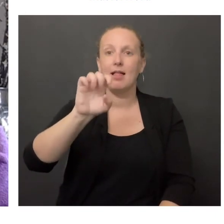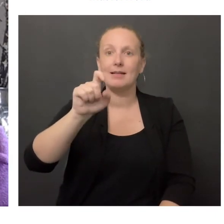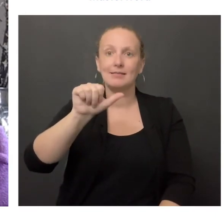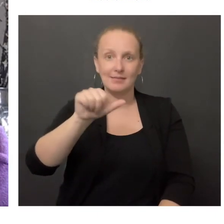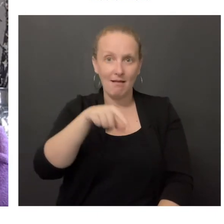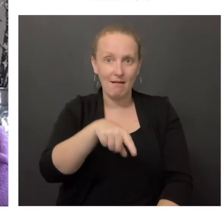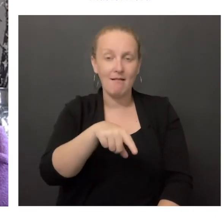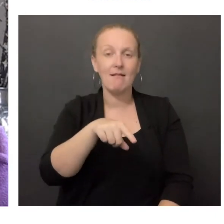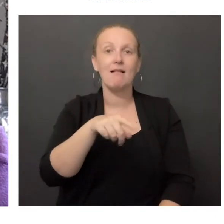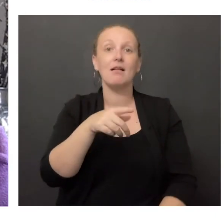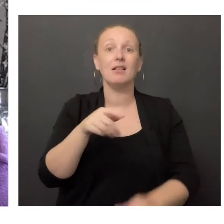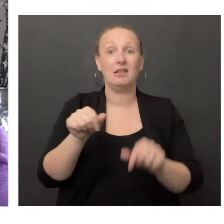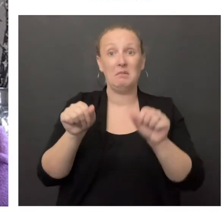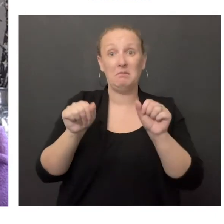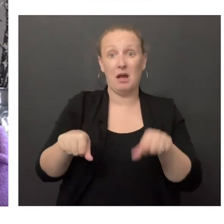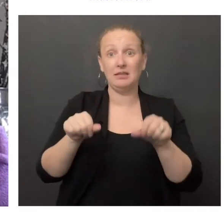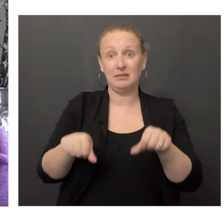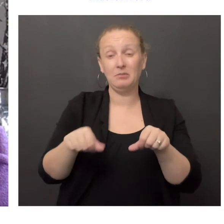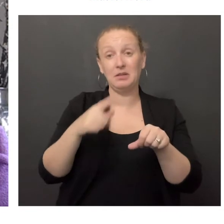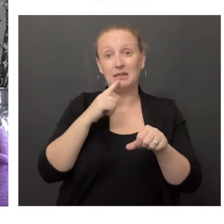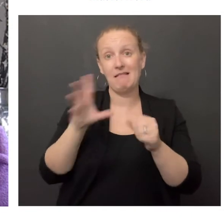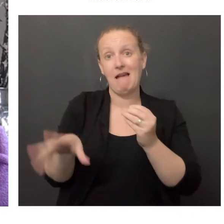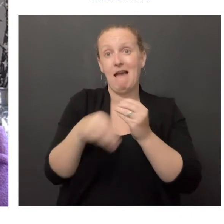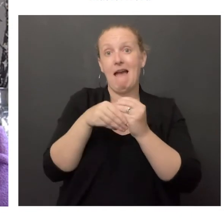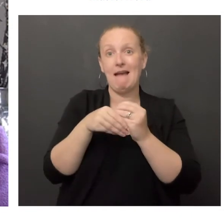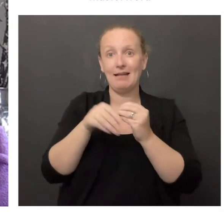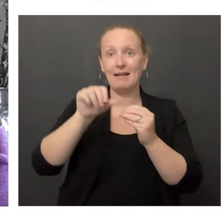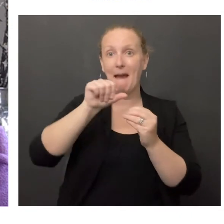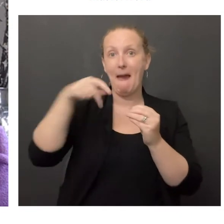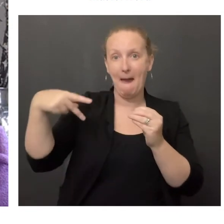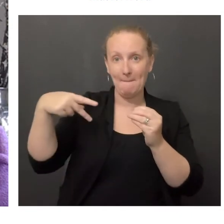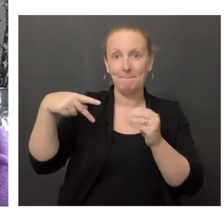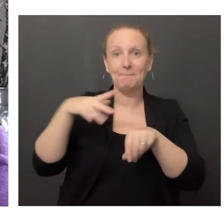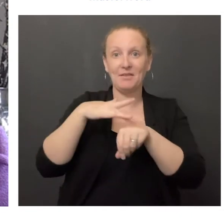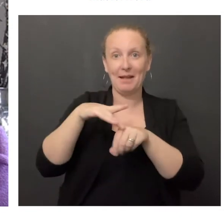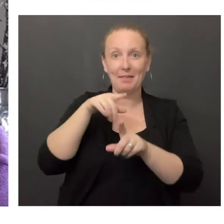assistance onto the Alexa’s, having an app available